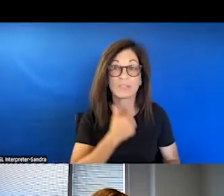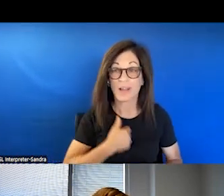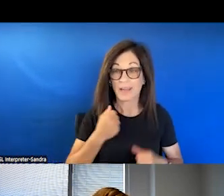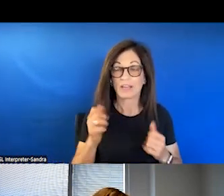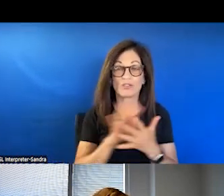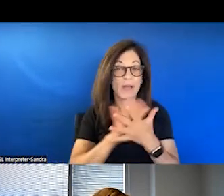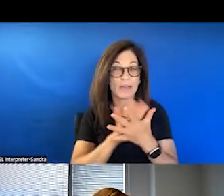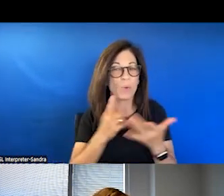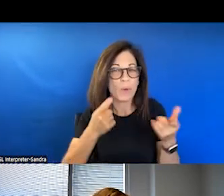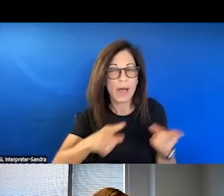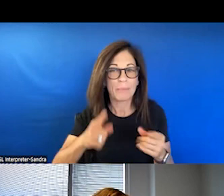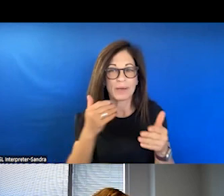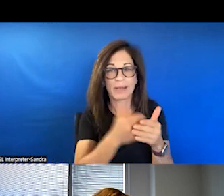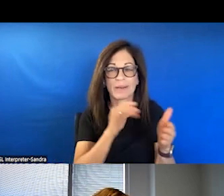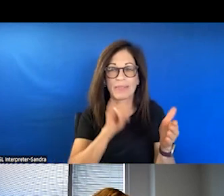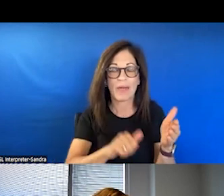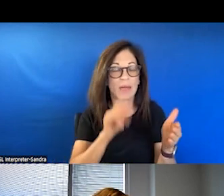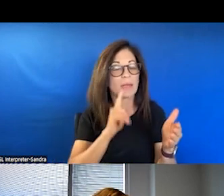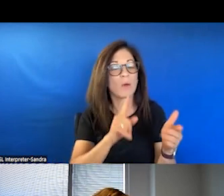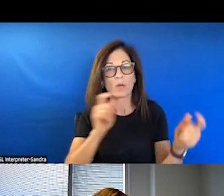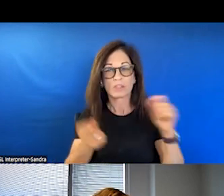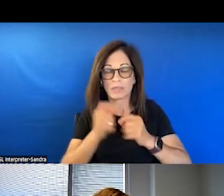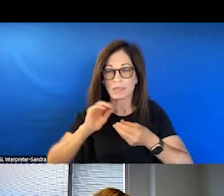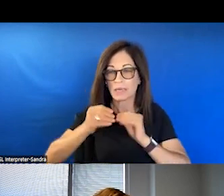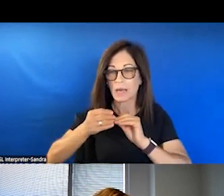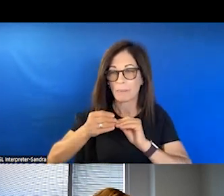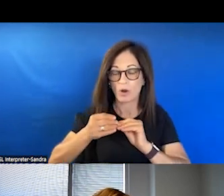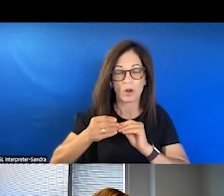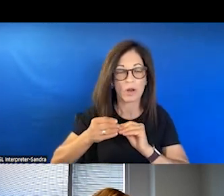NEXT TO IT. IT IS GOING TO CHANGE THE NUMBER OF EPISODES YOU WOULD EXPECT THE TEAM TO DELIVER.